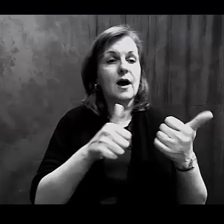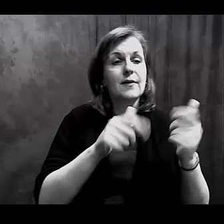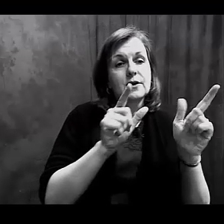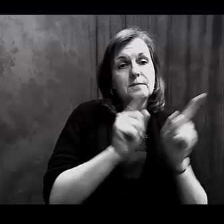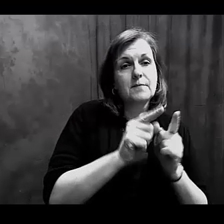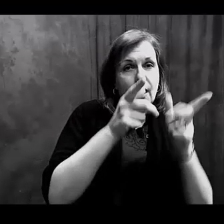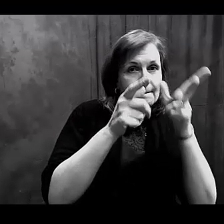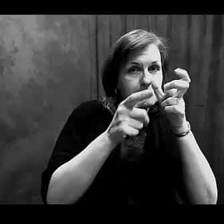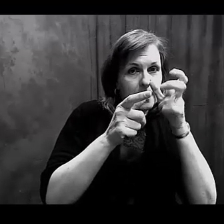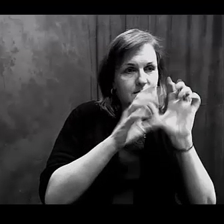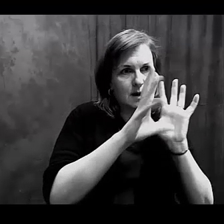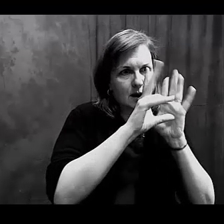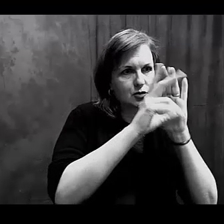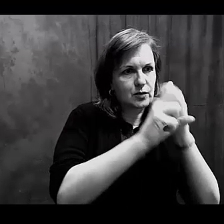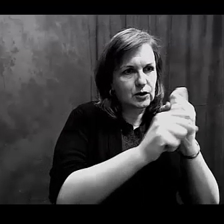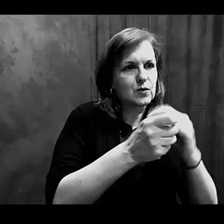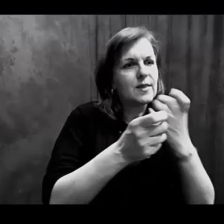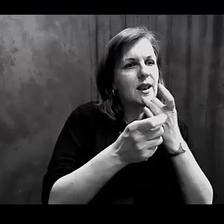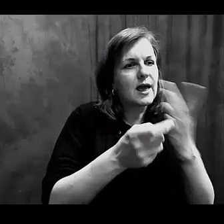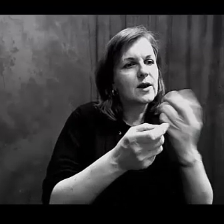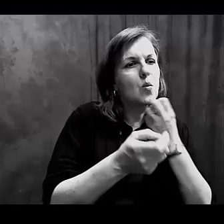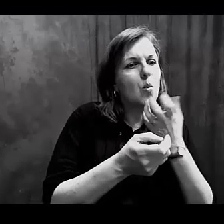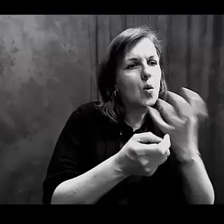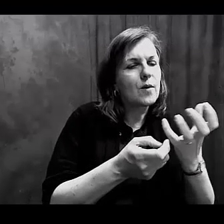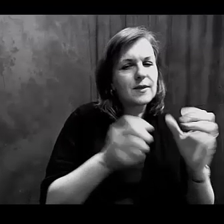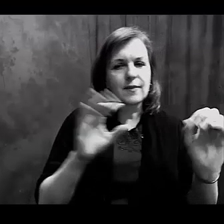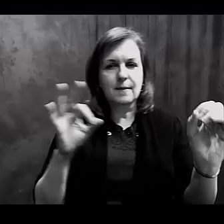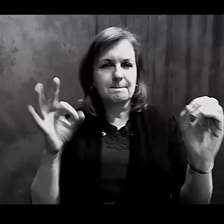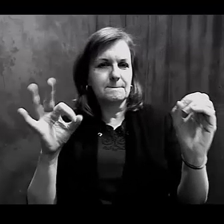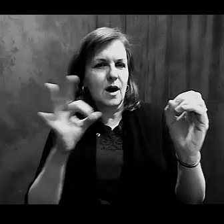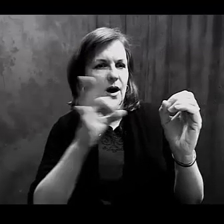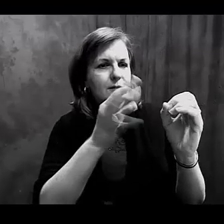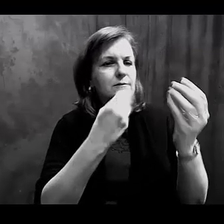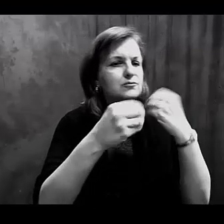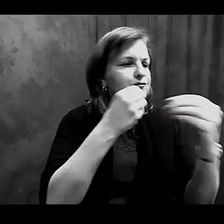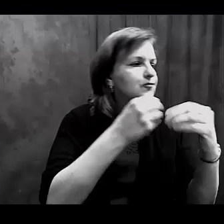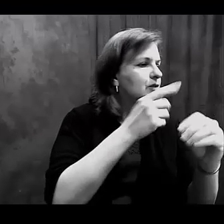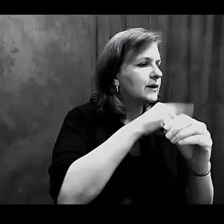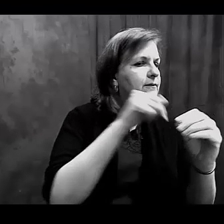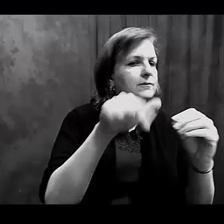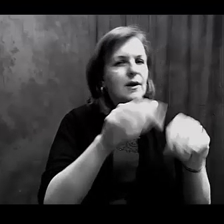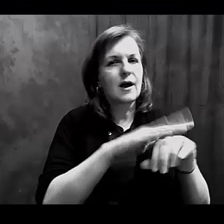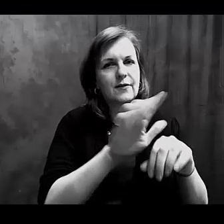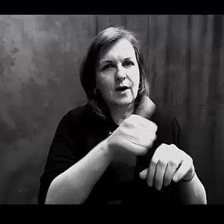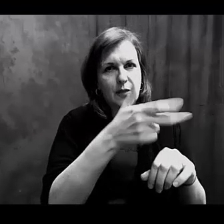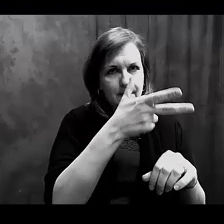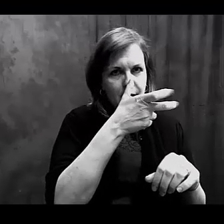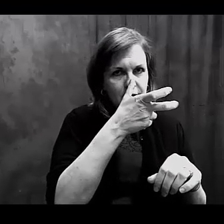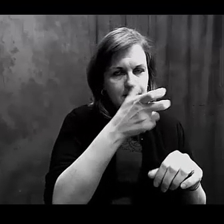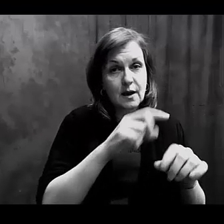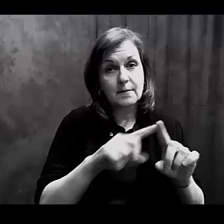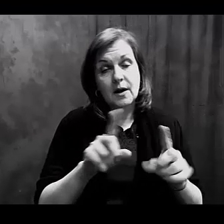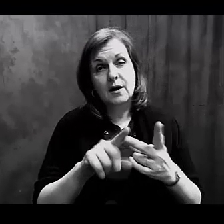so he is hunting and the other little bugs are drawn in by the light and the warmth so the moth goes to the light to feed but we've also